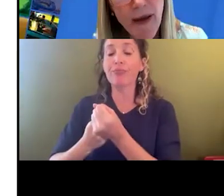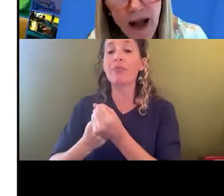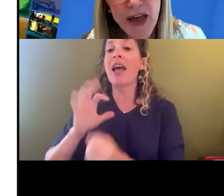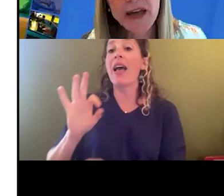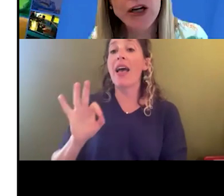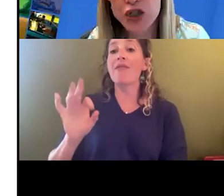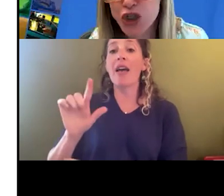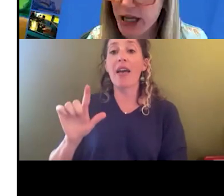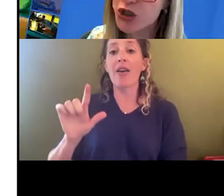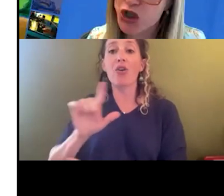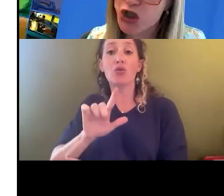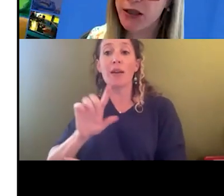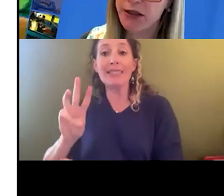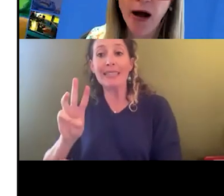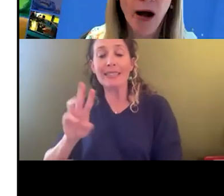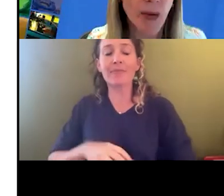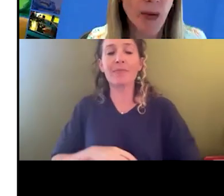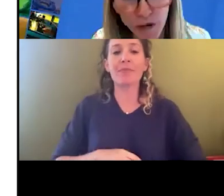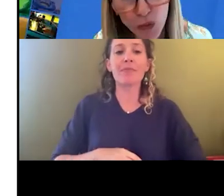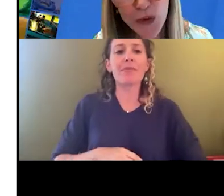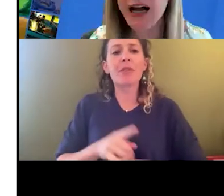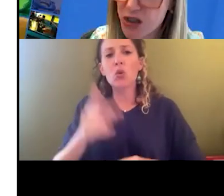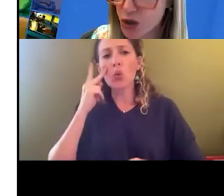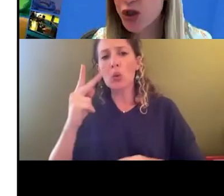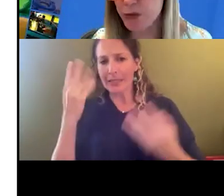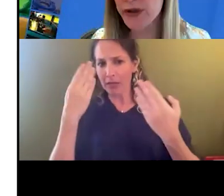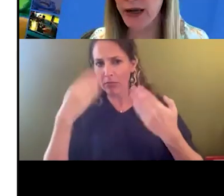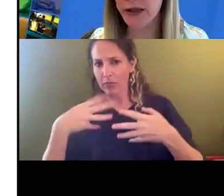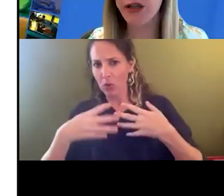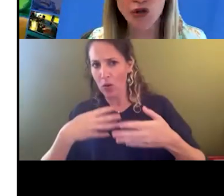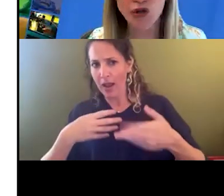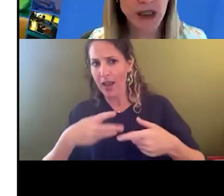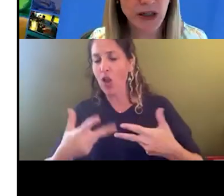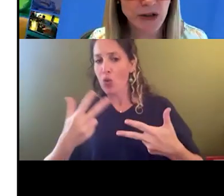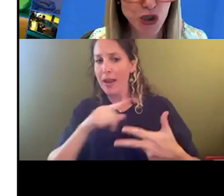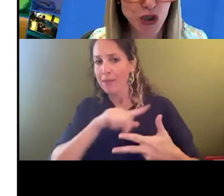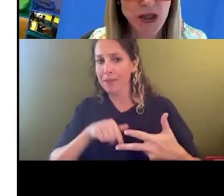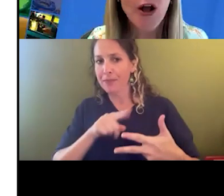Then in shaded are three additional sets of terms and conditions.